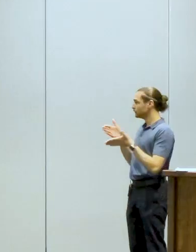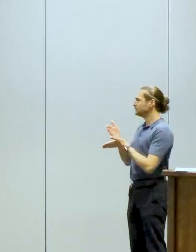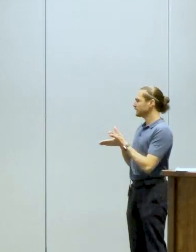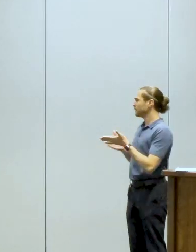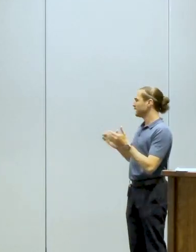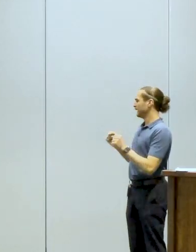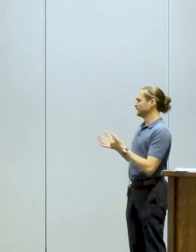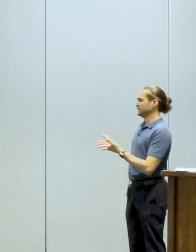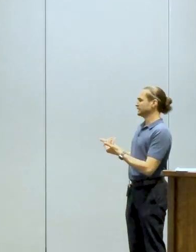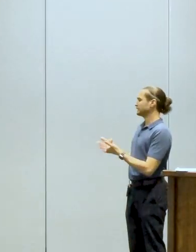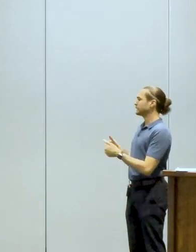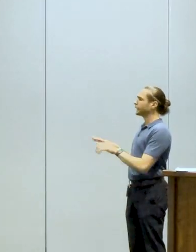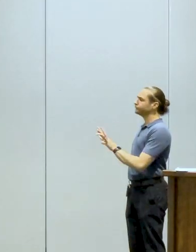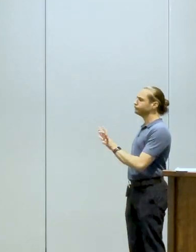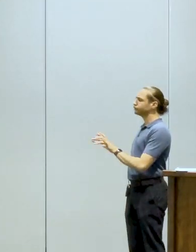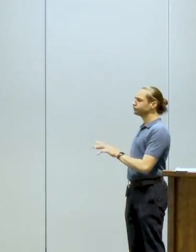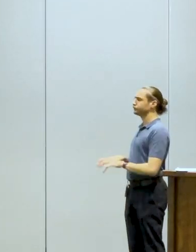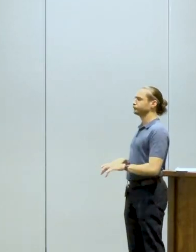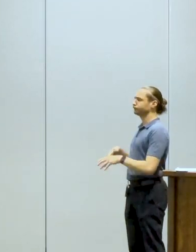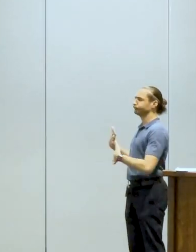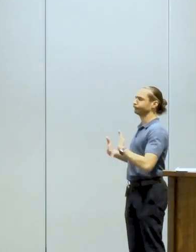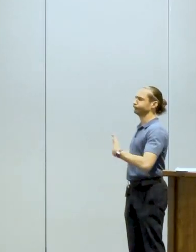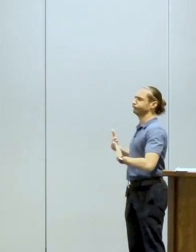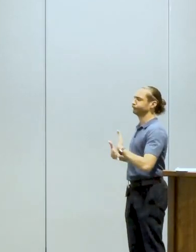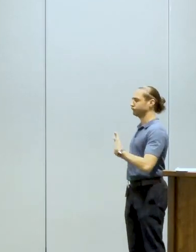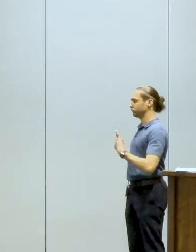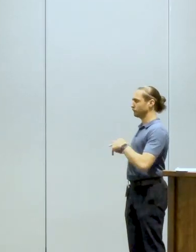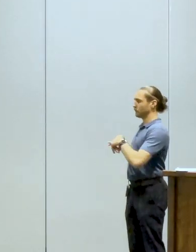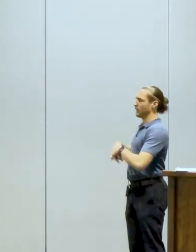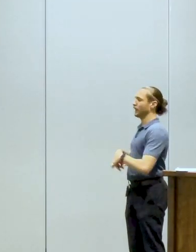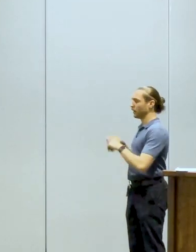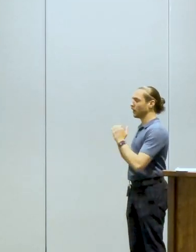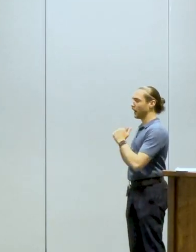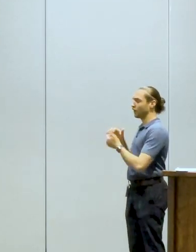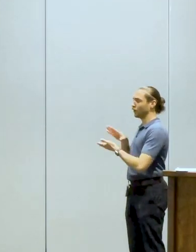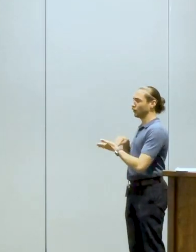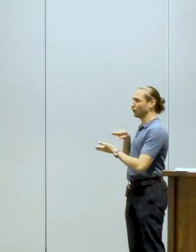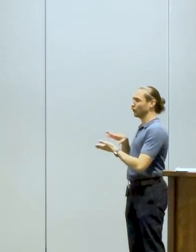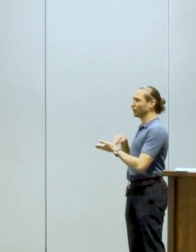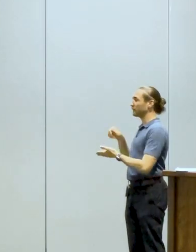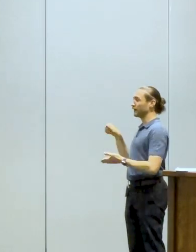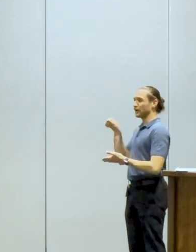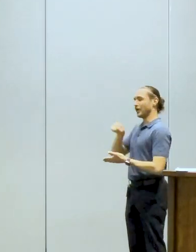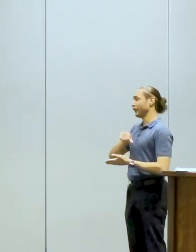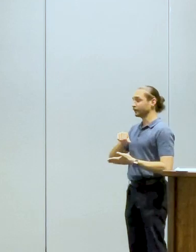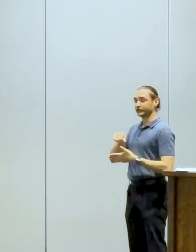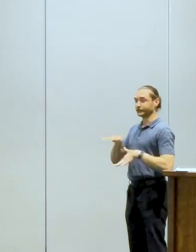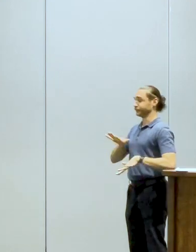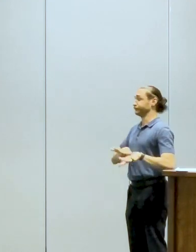experiences specifically to how they learn, and others are completely on the outside. They're struck, you know?